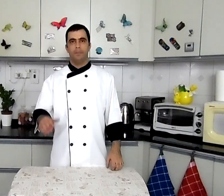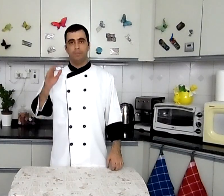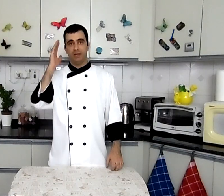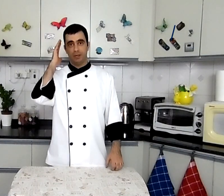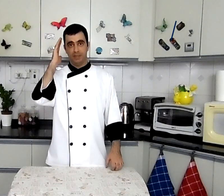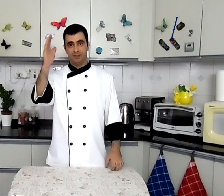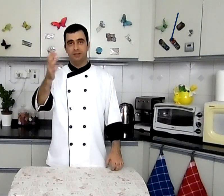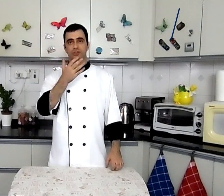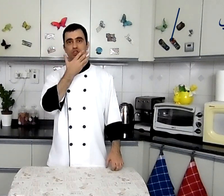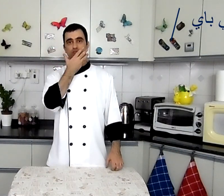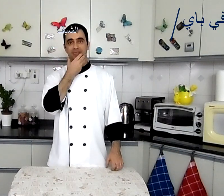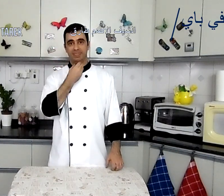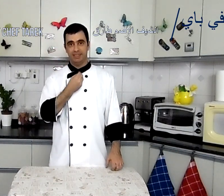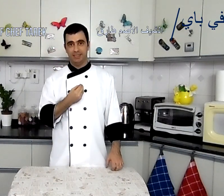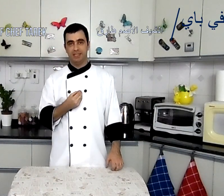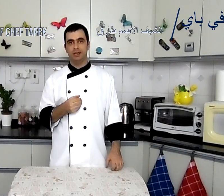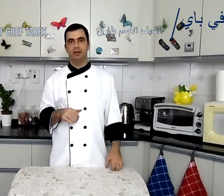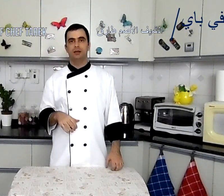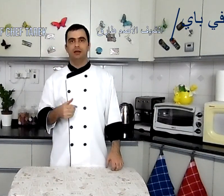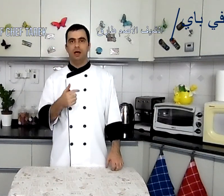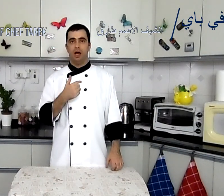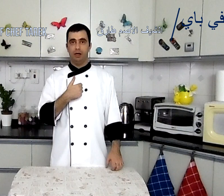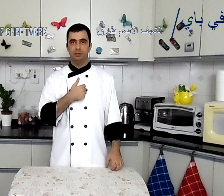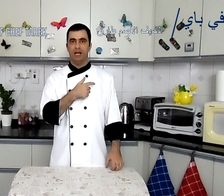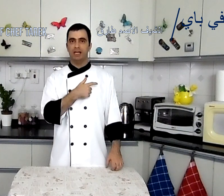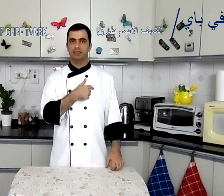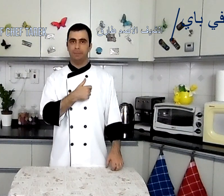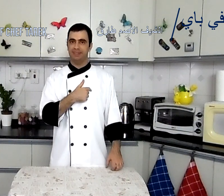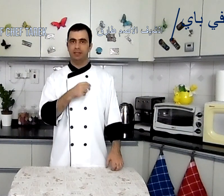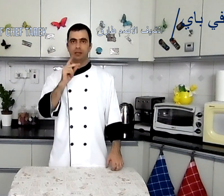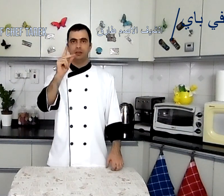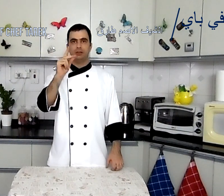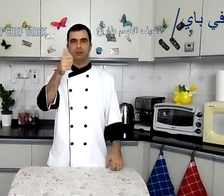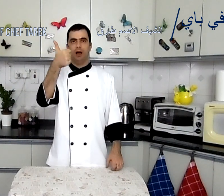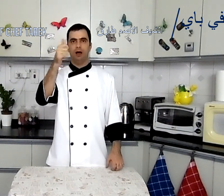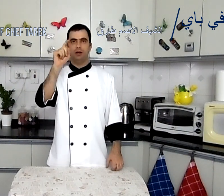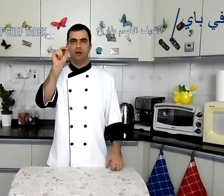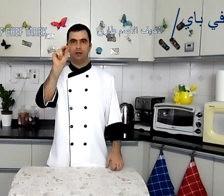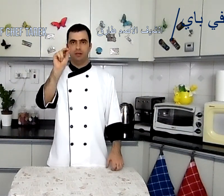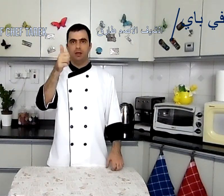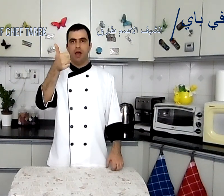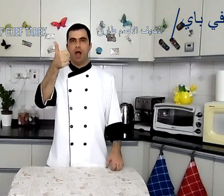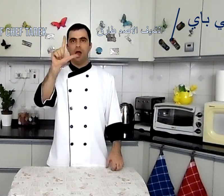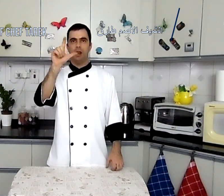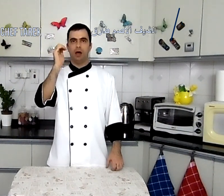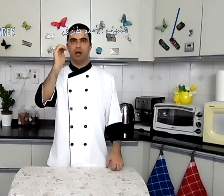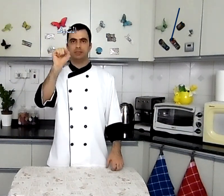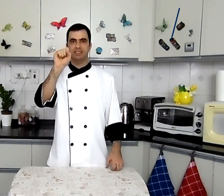Hello Everyone مرحباً جميعاً I am Chef Tarek Hosari أنا اسمي الشيف طارق الحصري